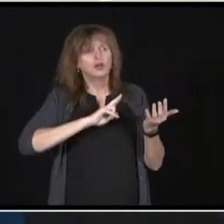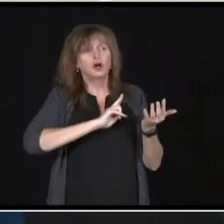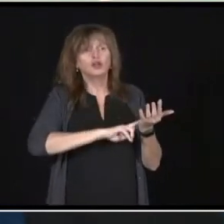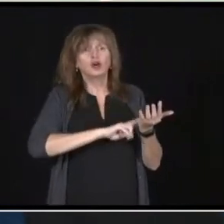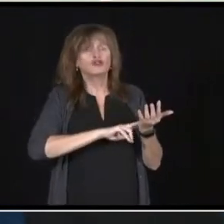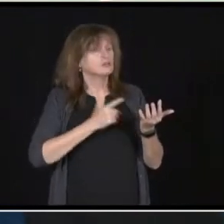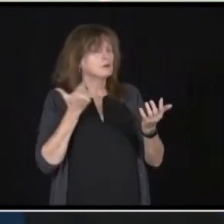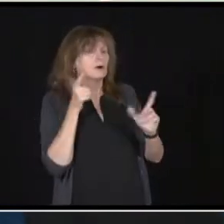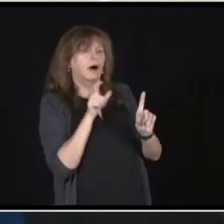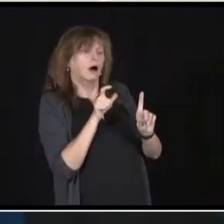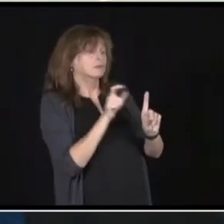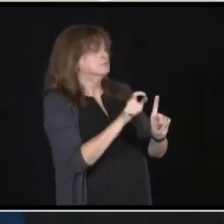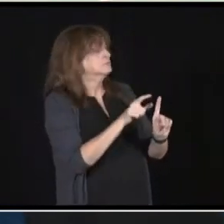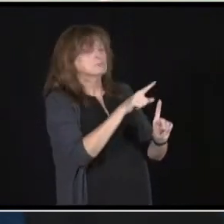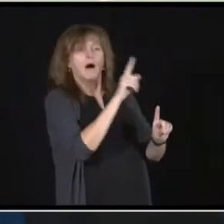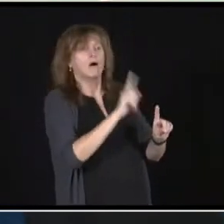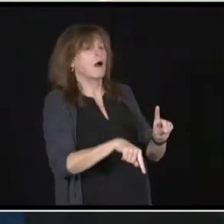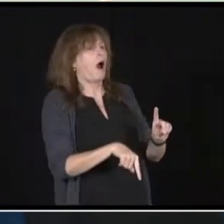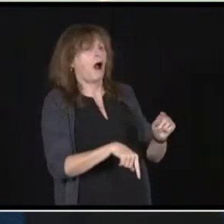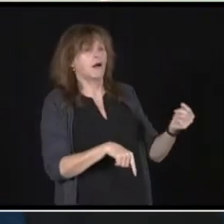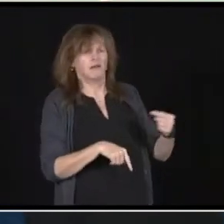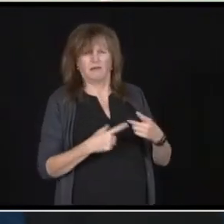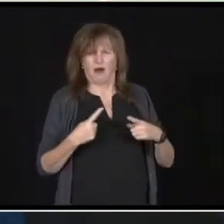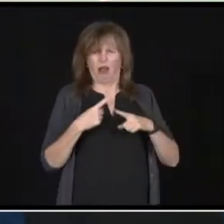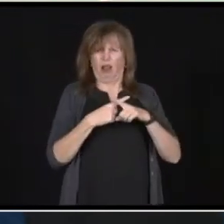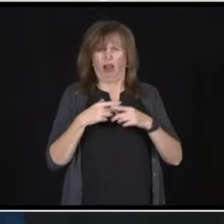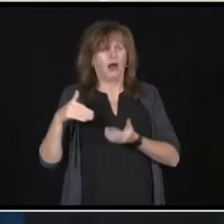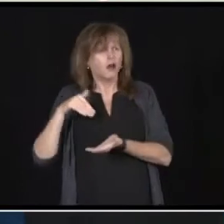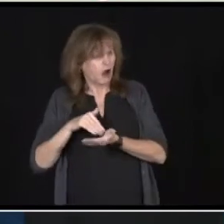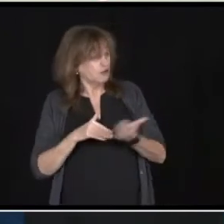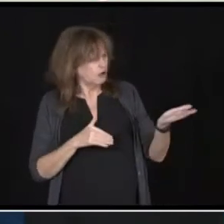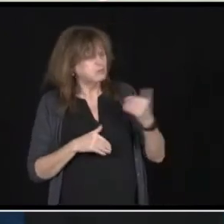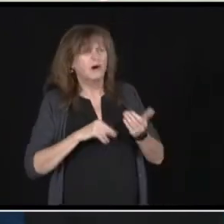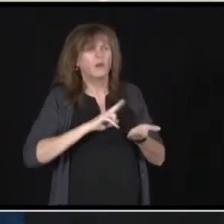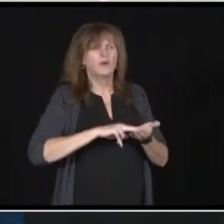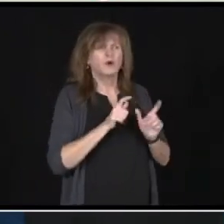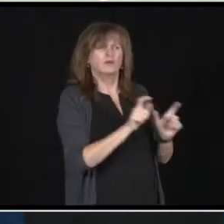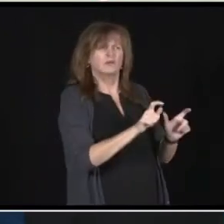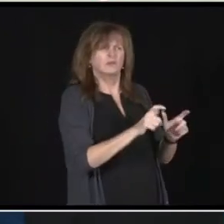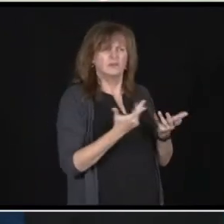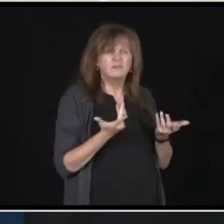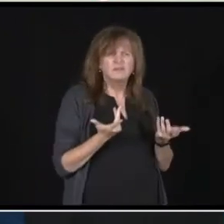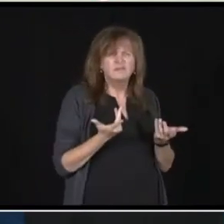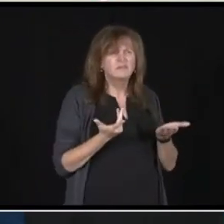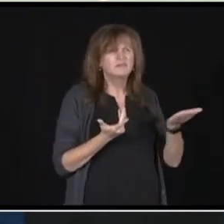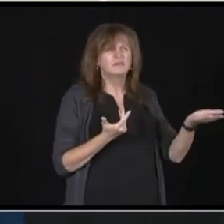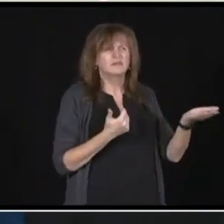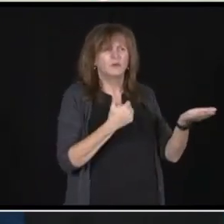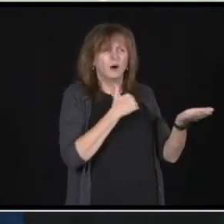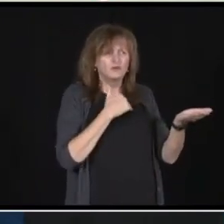goodbyes at the hospital bedside this weekend. But the nurse in charge said no, you cannot see